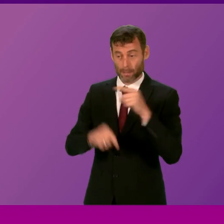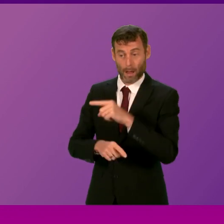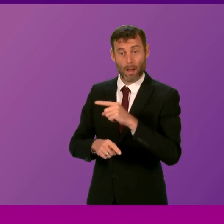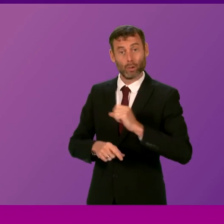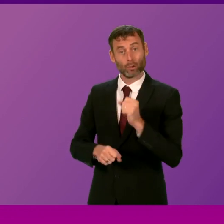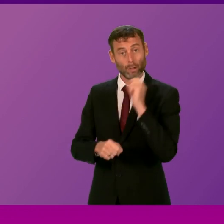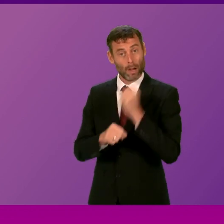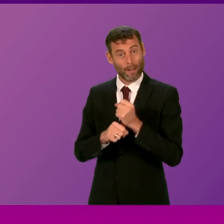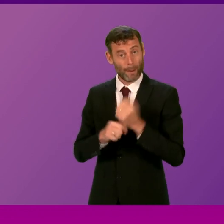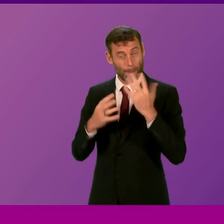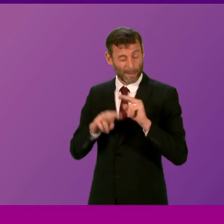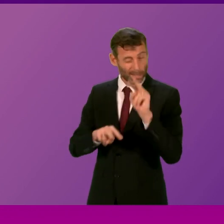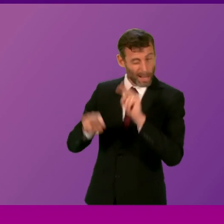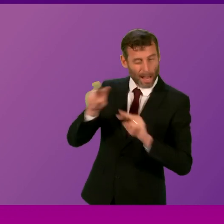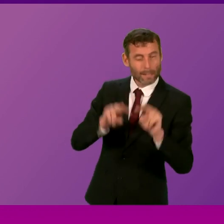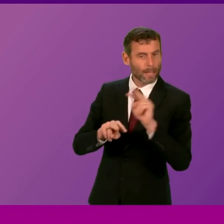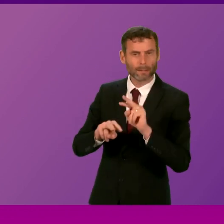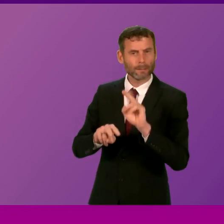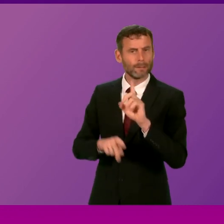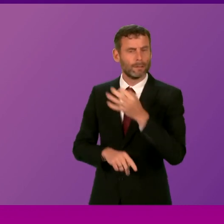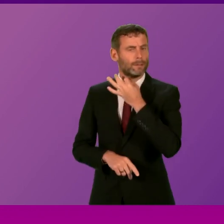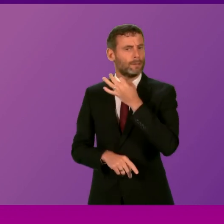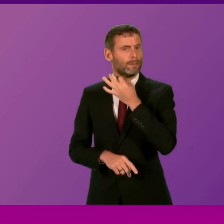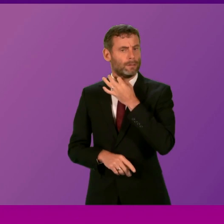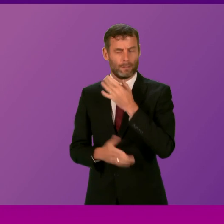made of the potential impact of the roll-out of the carer